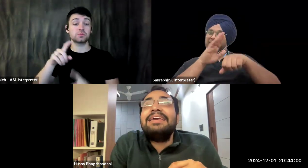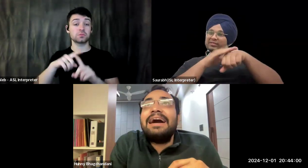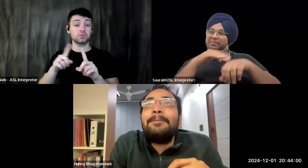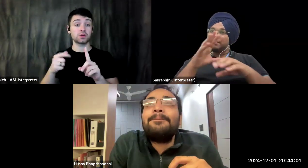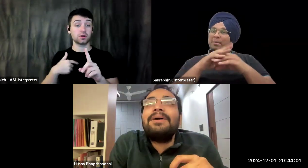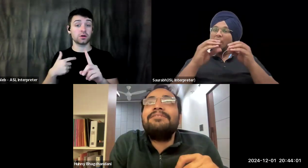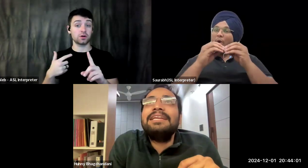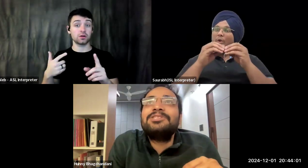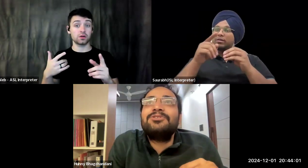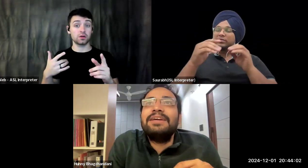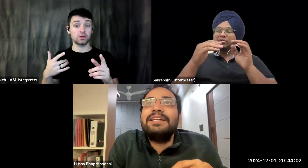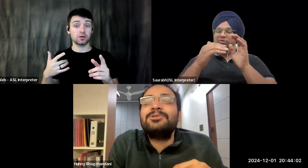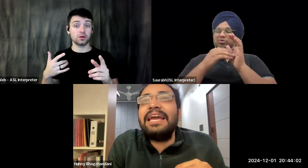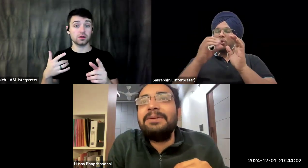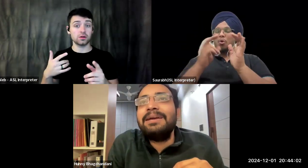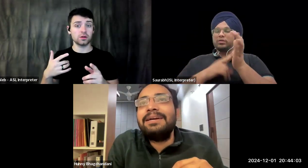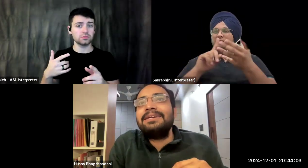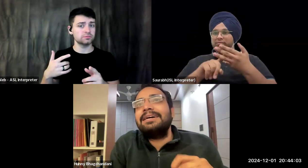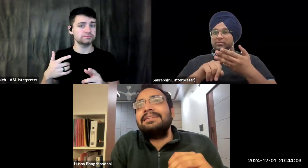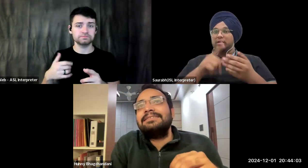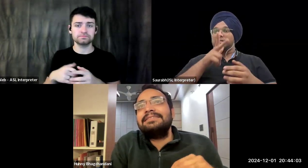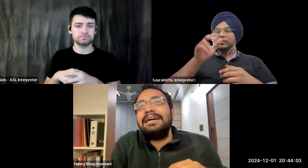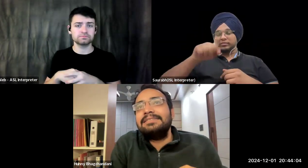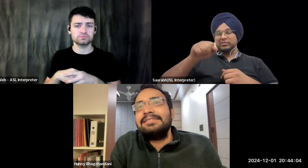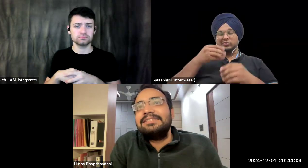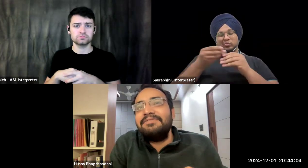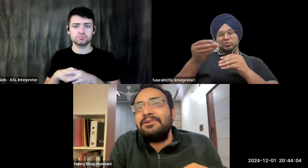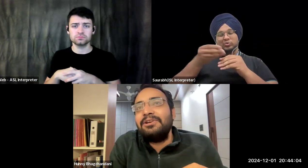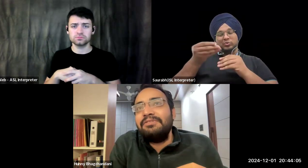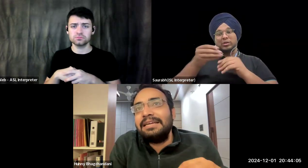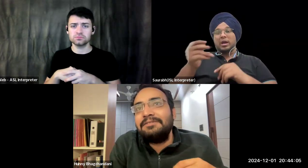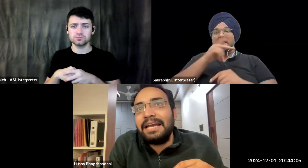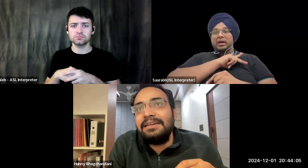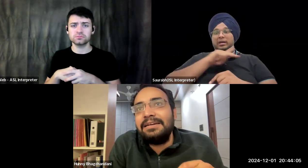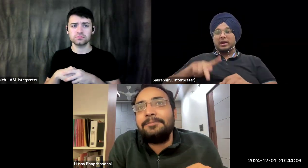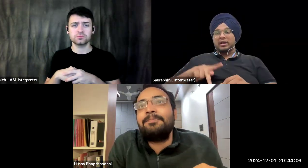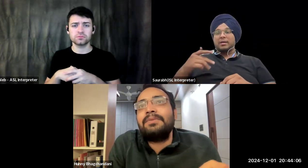[Hunny speaking] Yeah, very soon, very soon. NAB Karnataka last week only we have signed